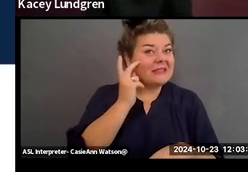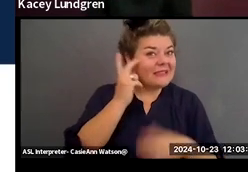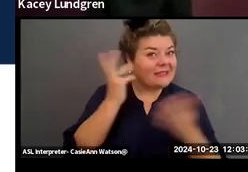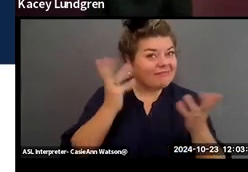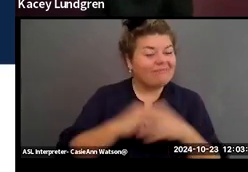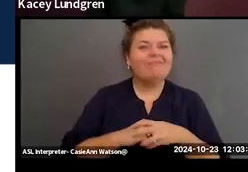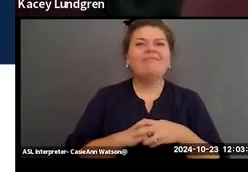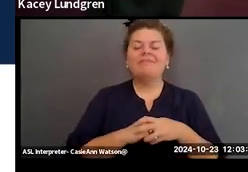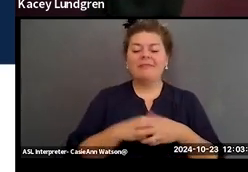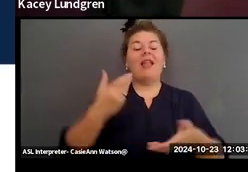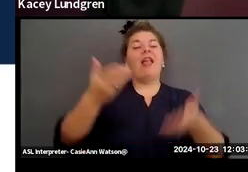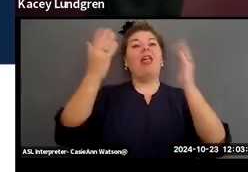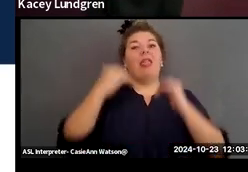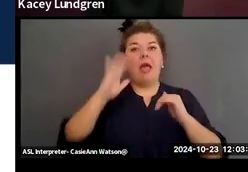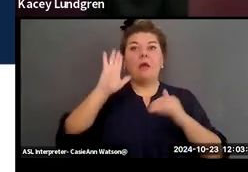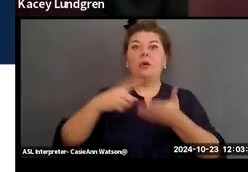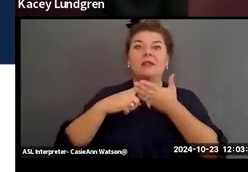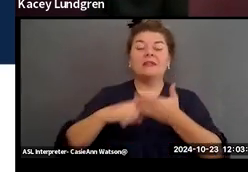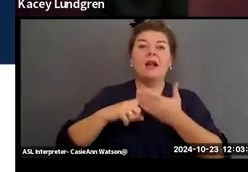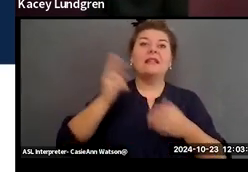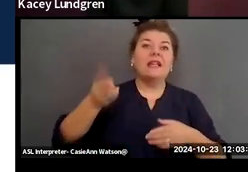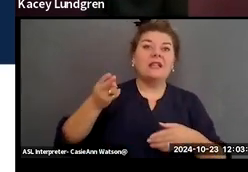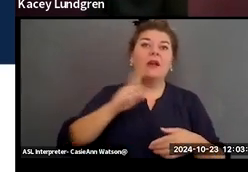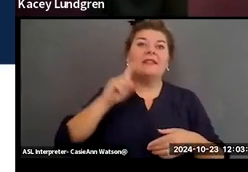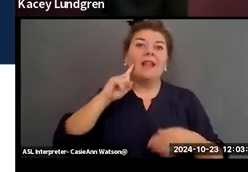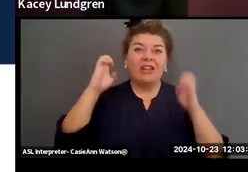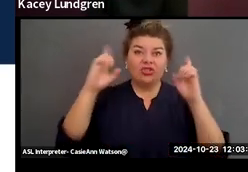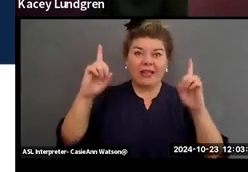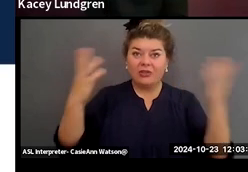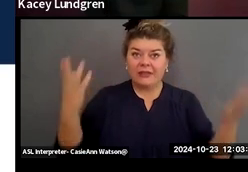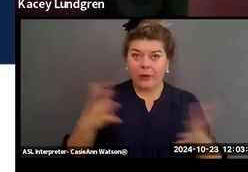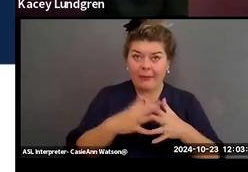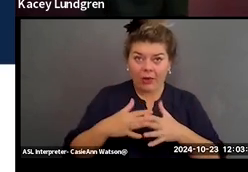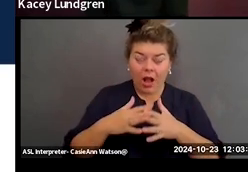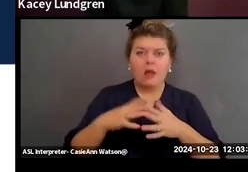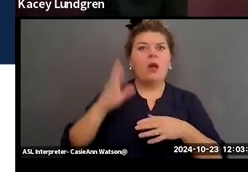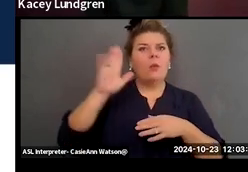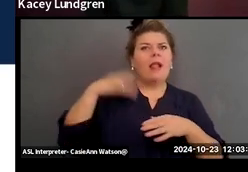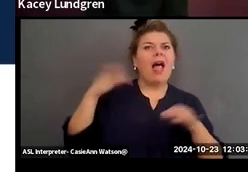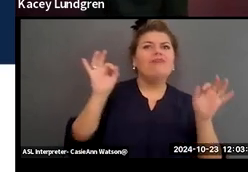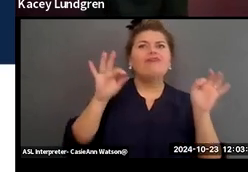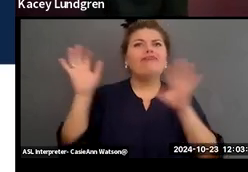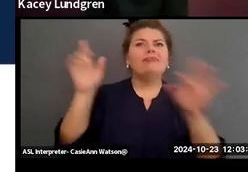Then I will talk about the history of deaf education in America, and sprinkled along will be bits of deaf culture.